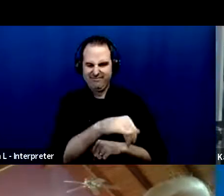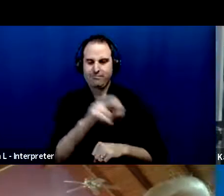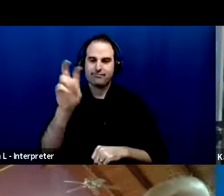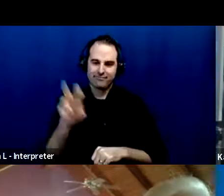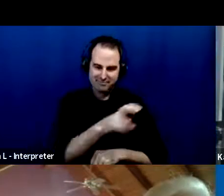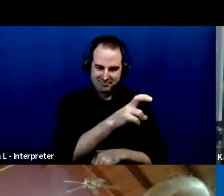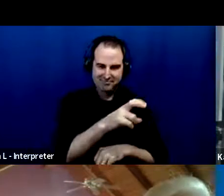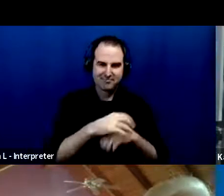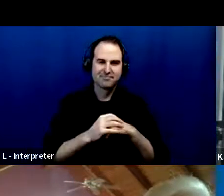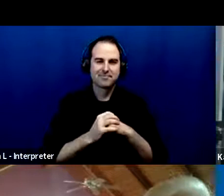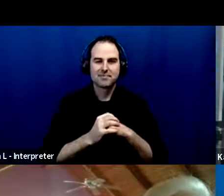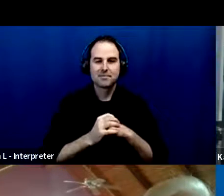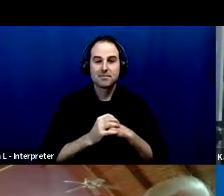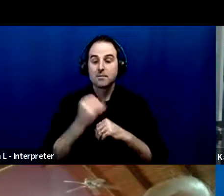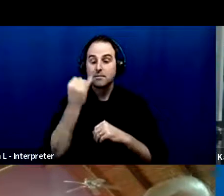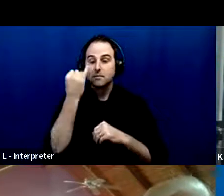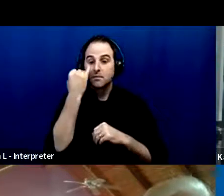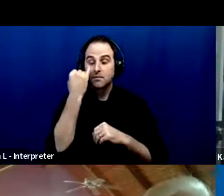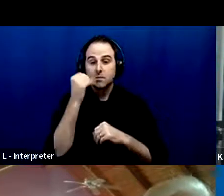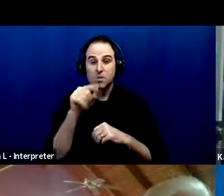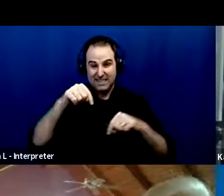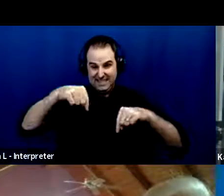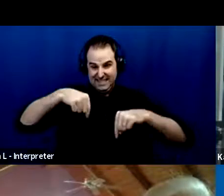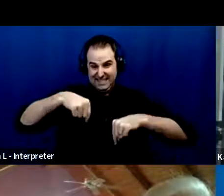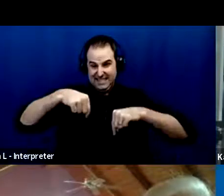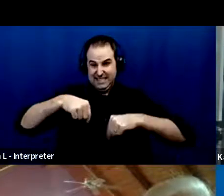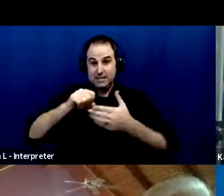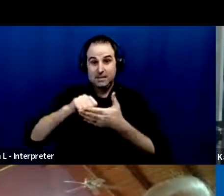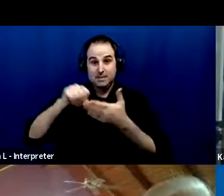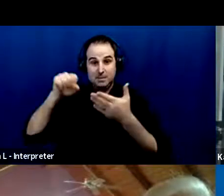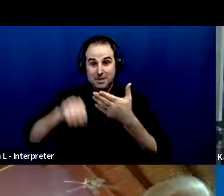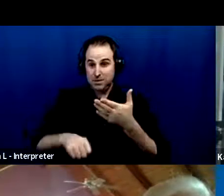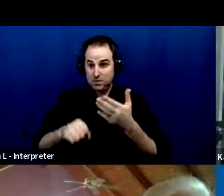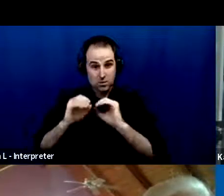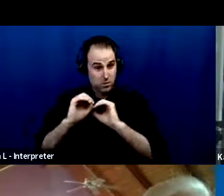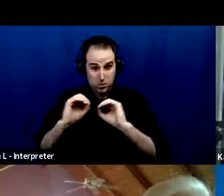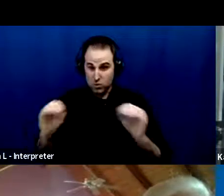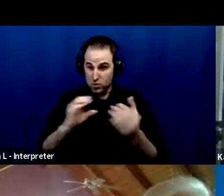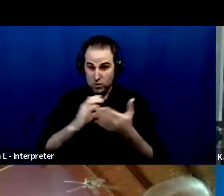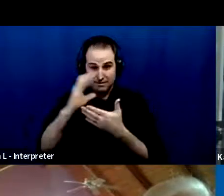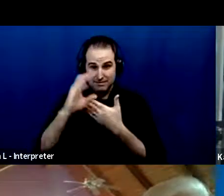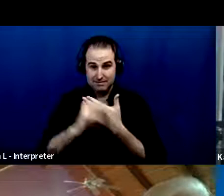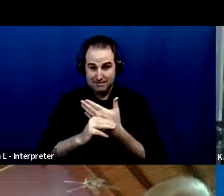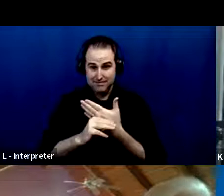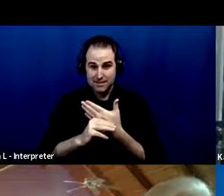learn the curriculum system, you don't have any curriculum this term, the process will be very similar in cricket, but the system will